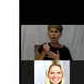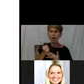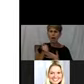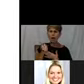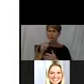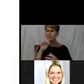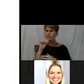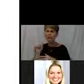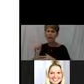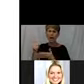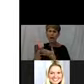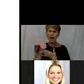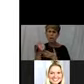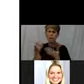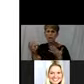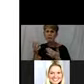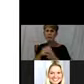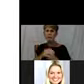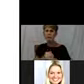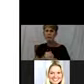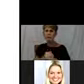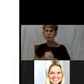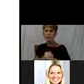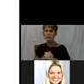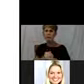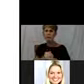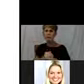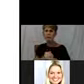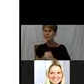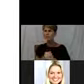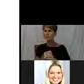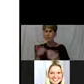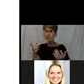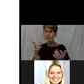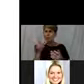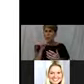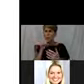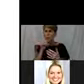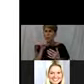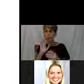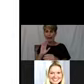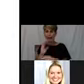Which was good to decide who our community partners were gonna be.